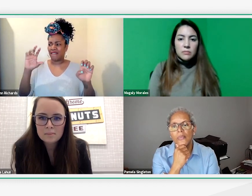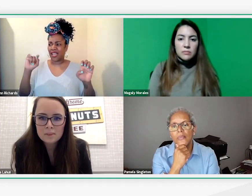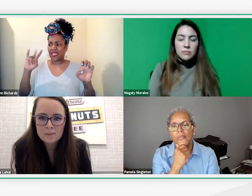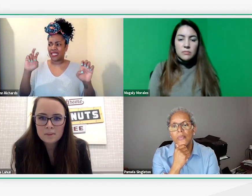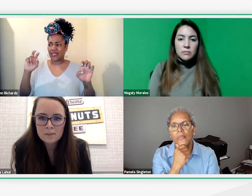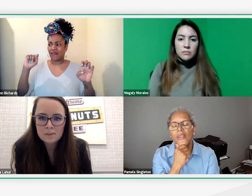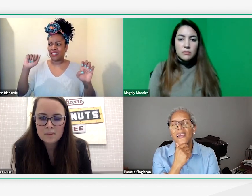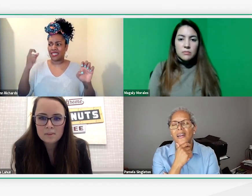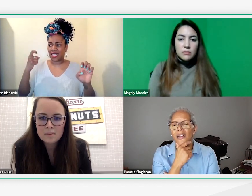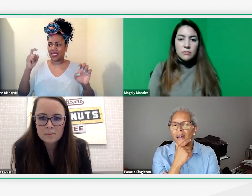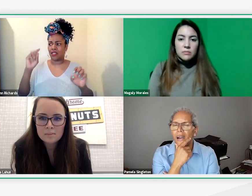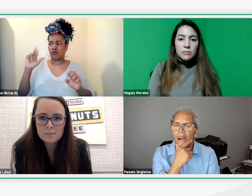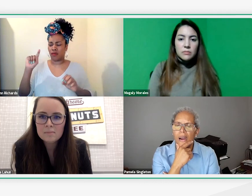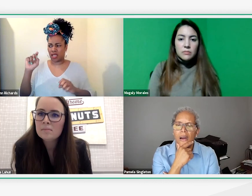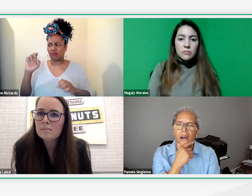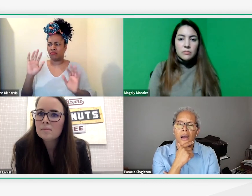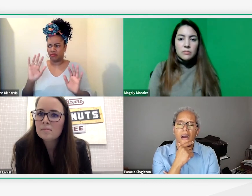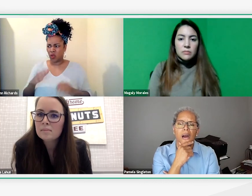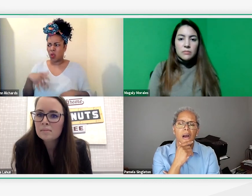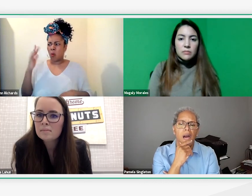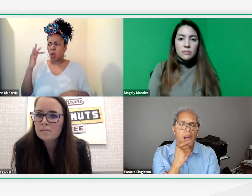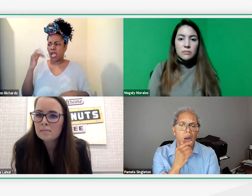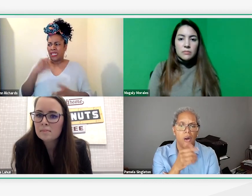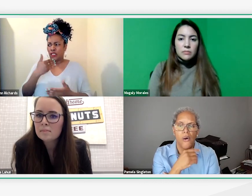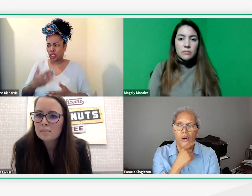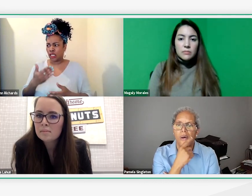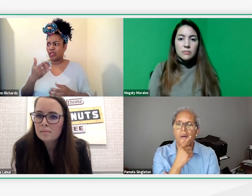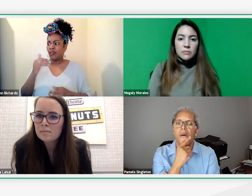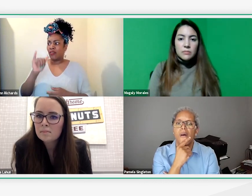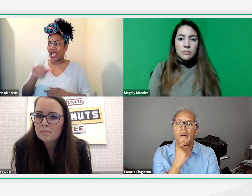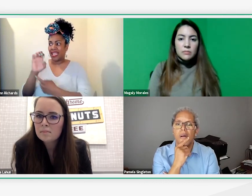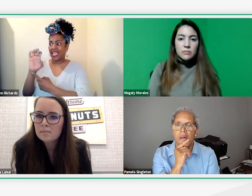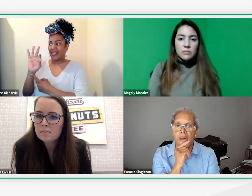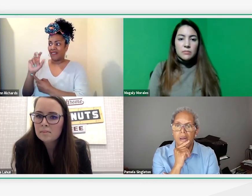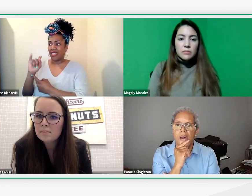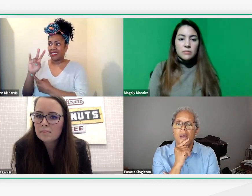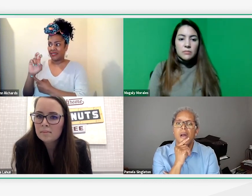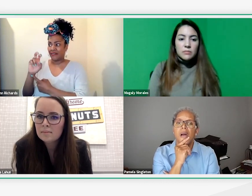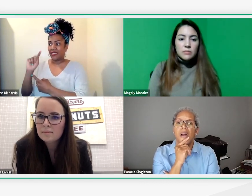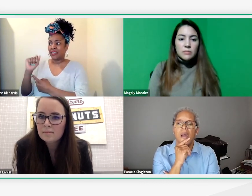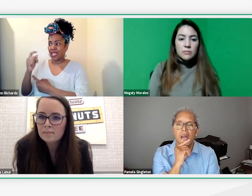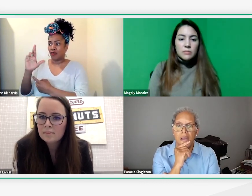tax rate and effective tax rate? Why is it good?